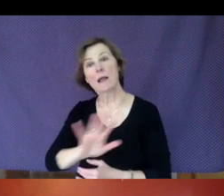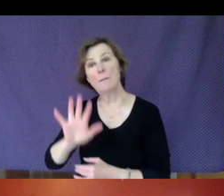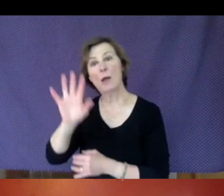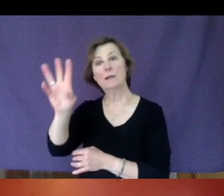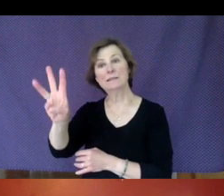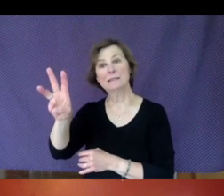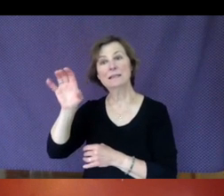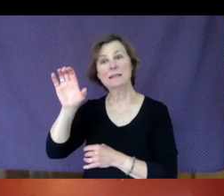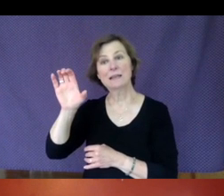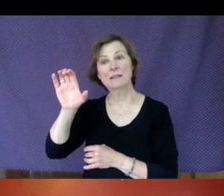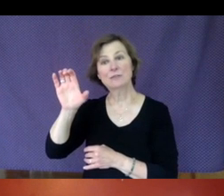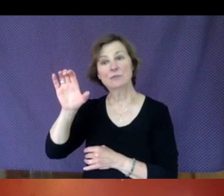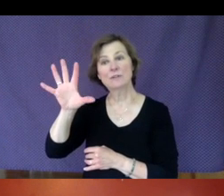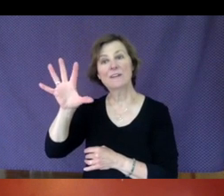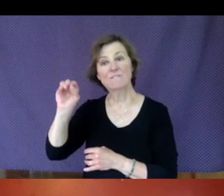650 meals a day